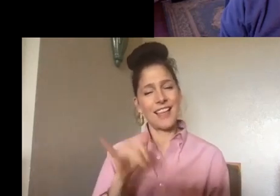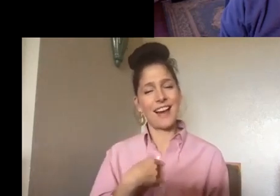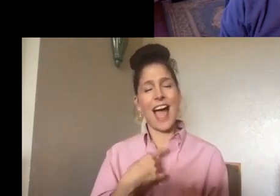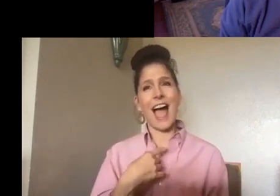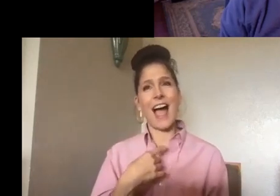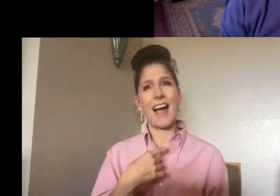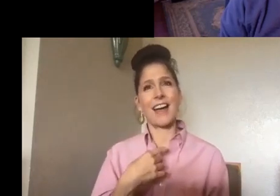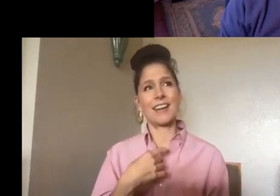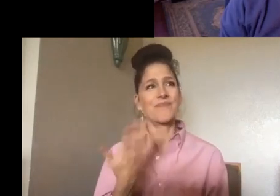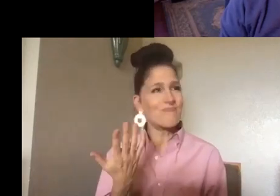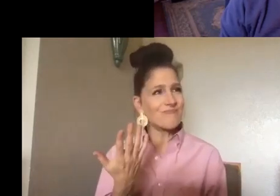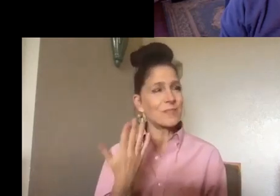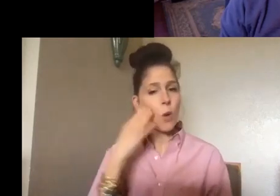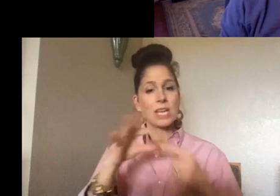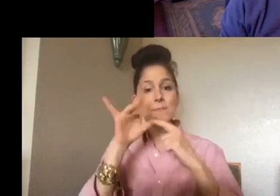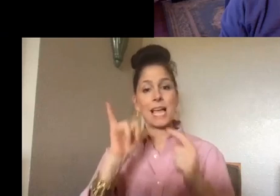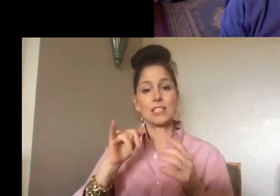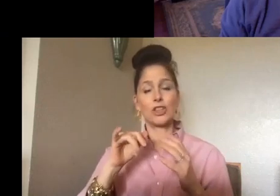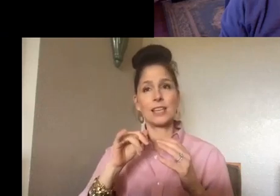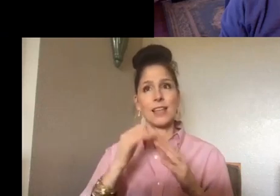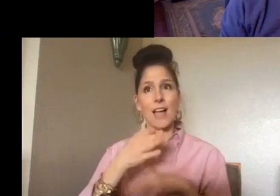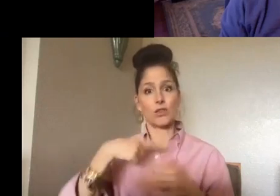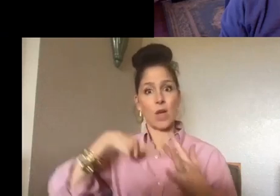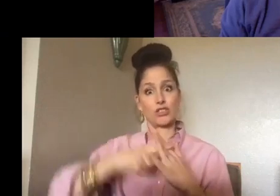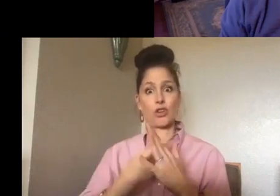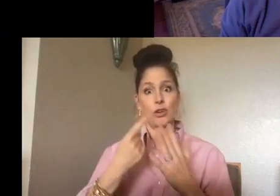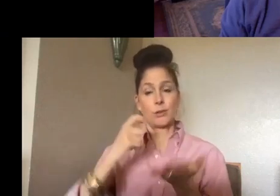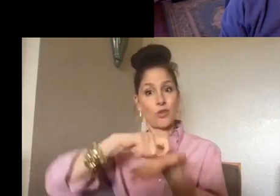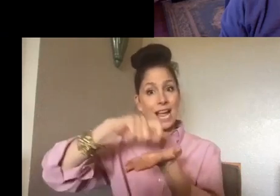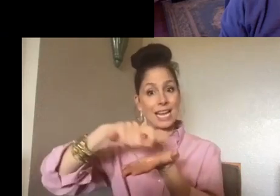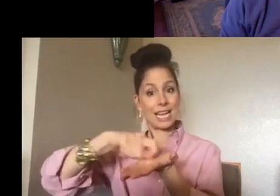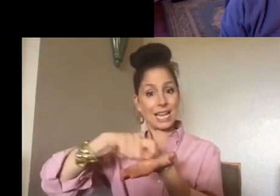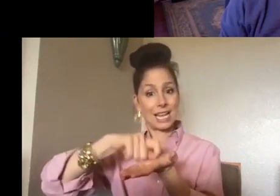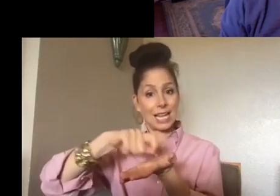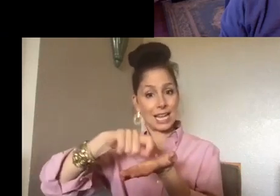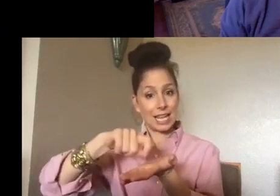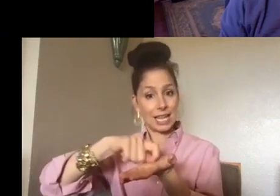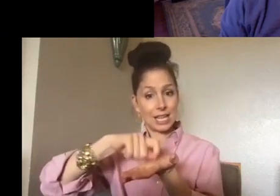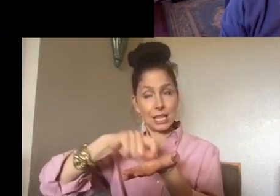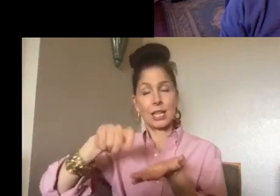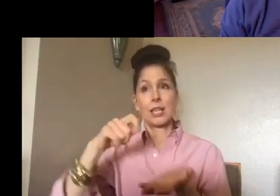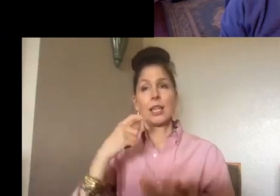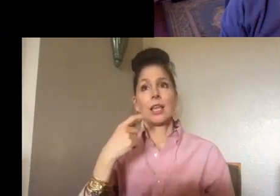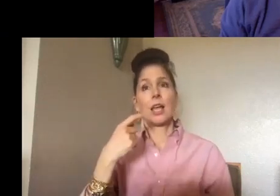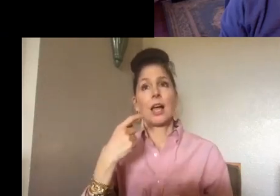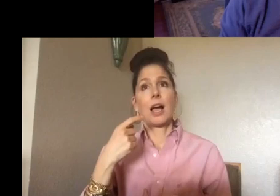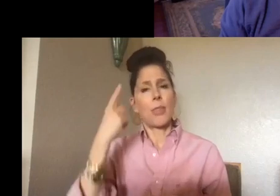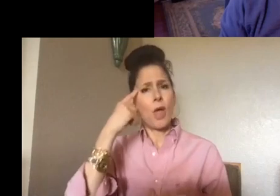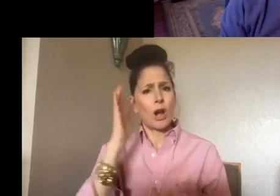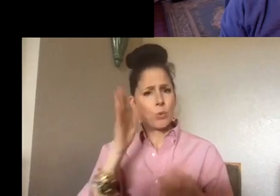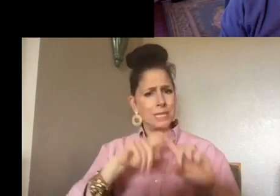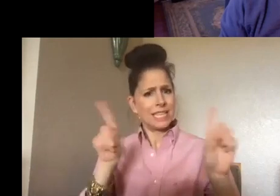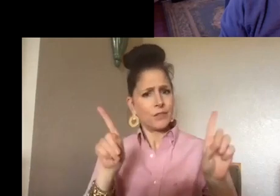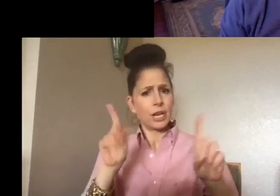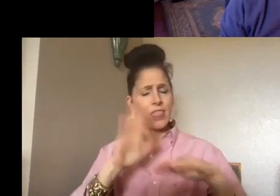I like that. It's special, especially when I started writing. I thought it